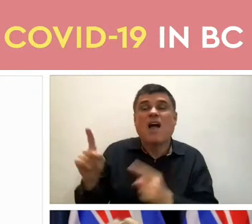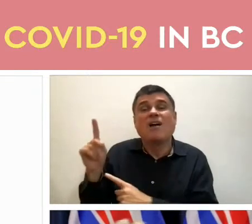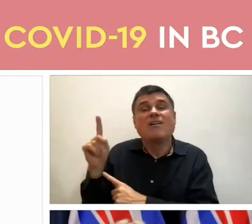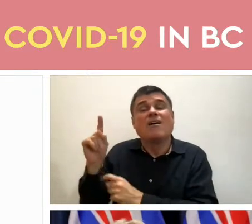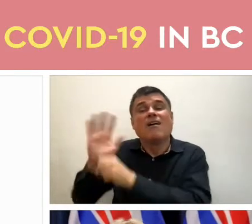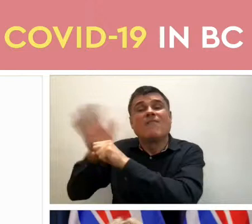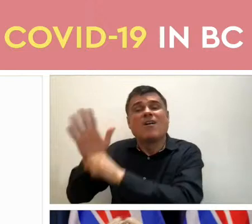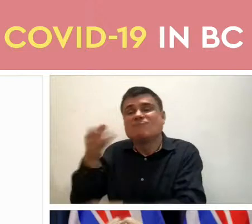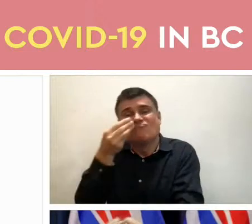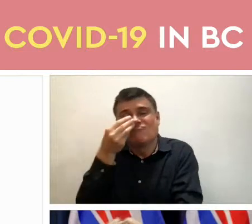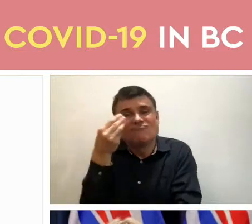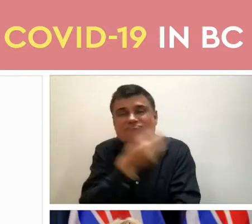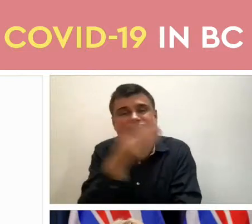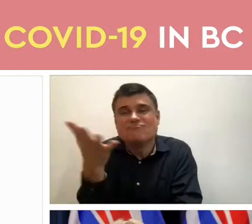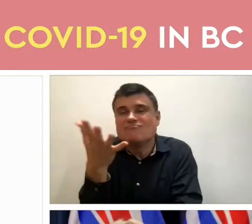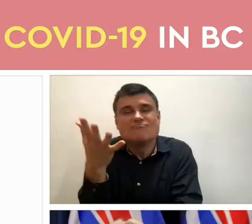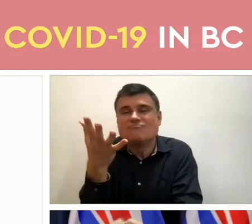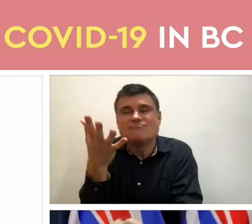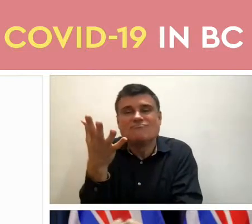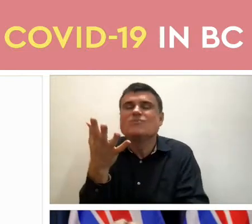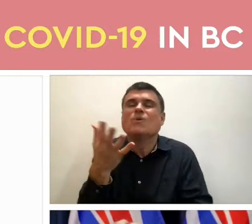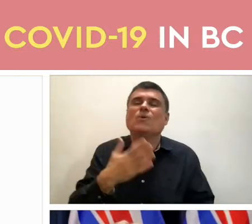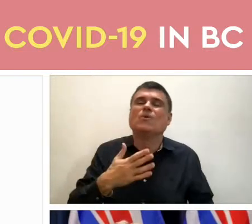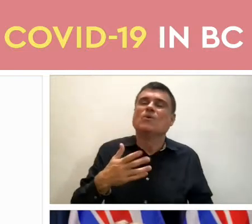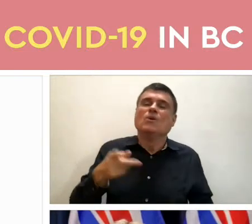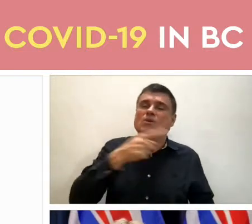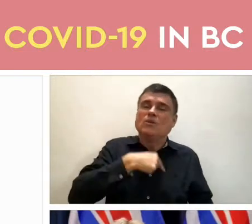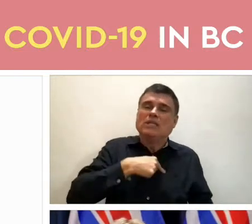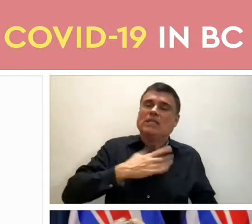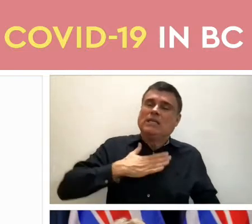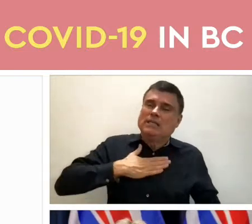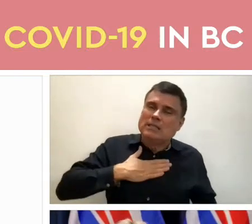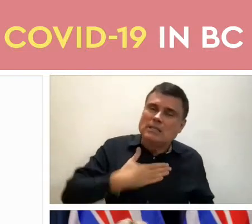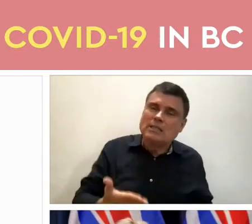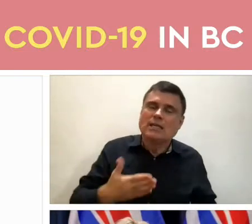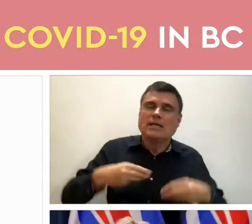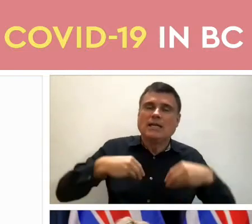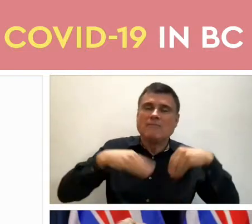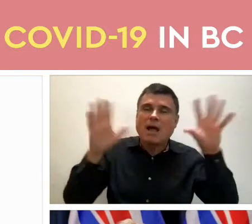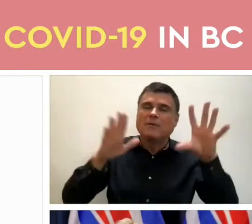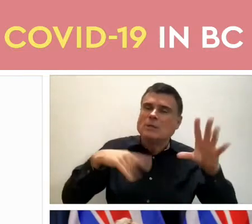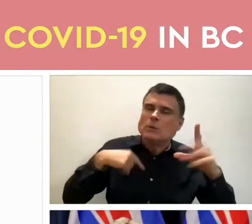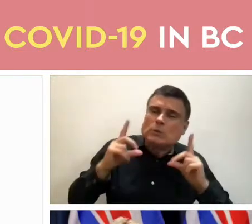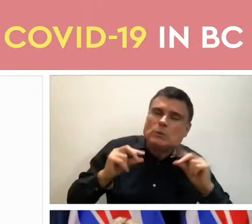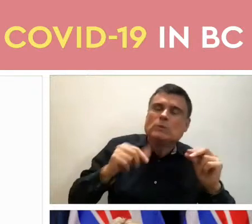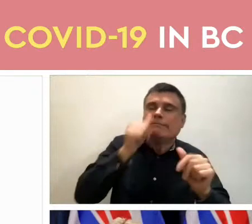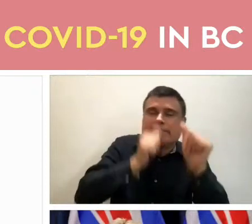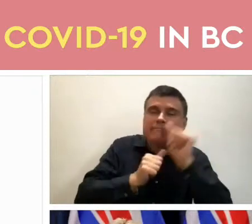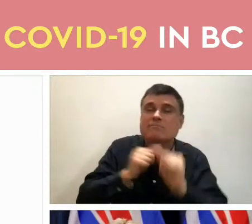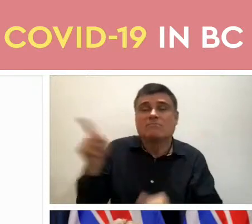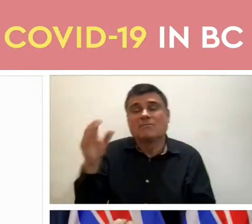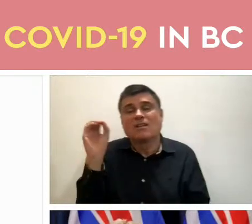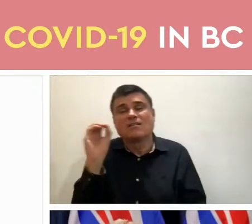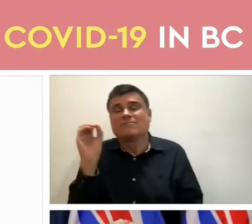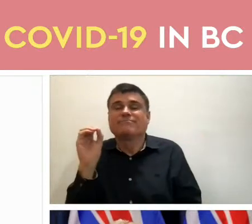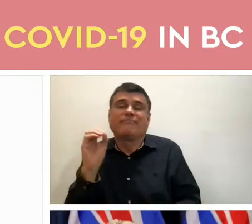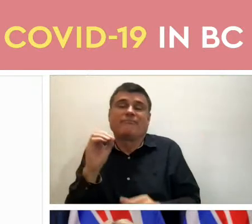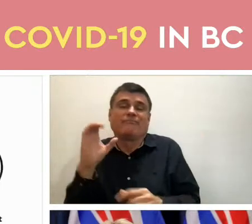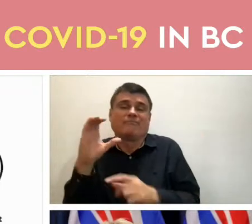so must we. I know that we can continue to support each other to do this